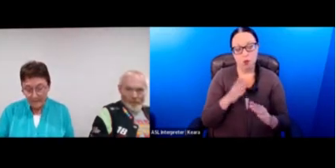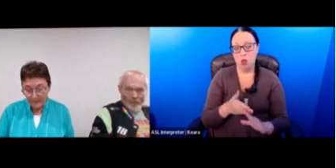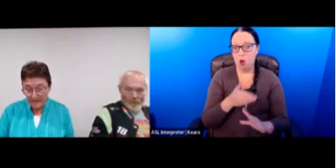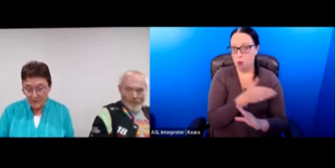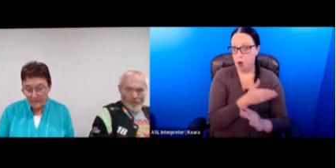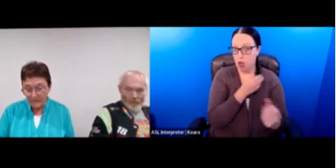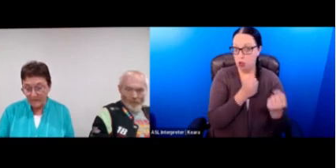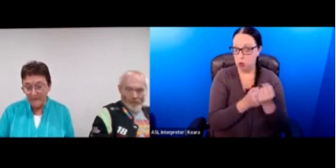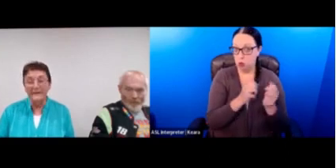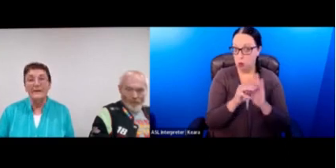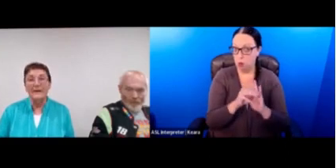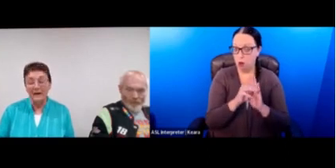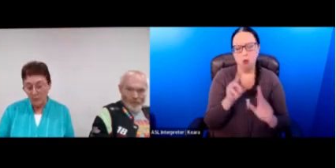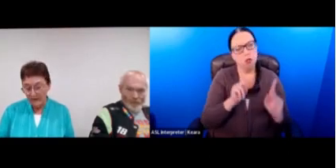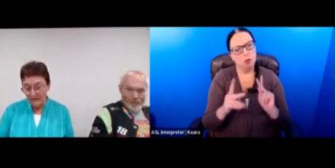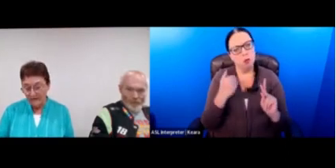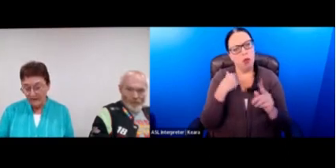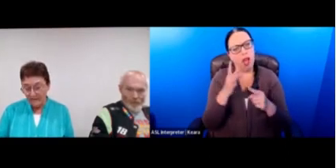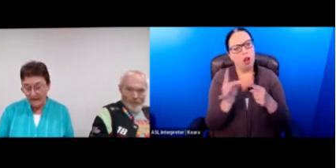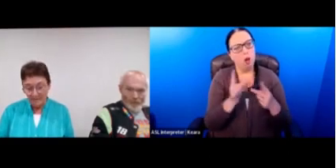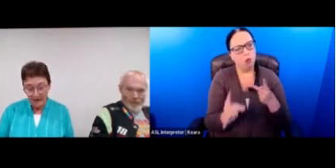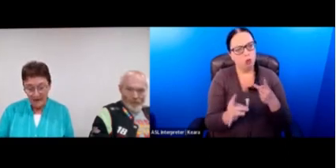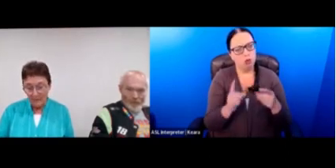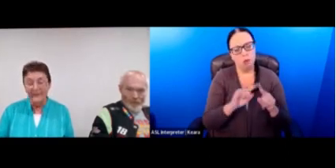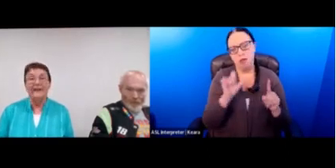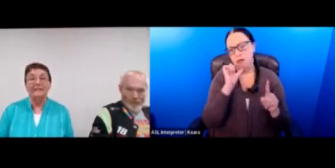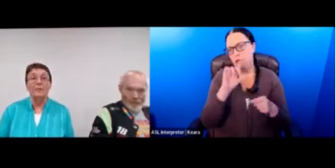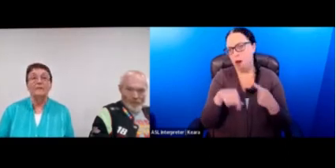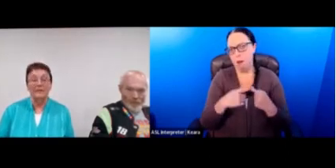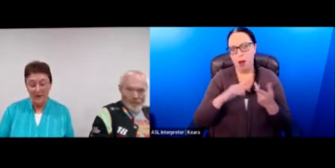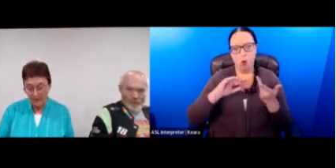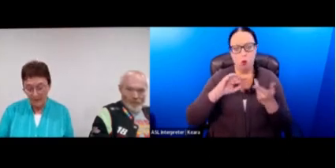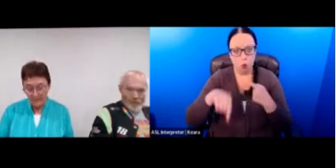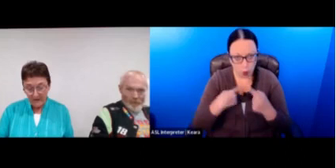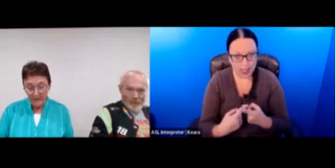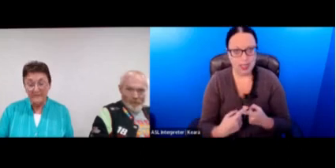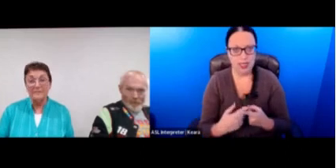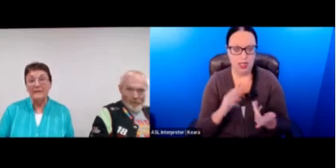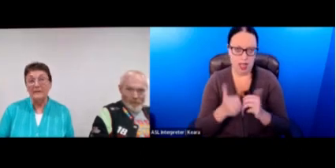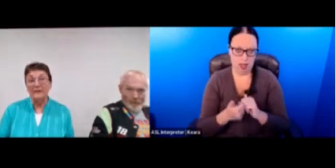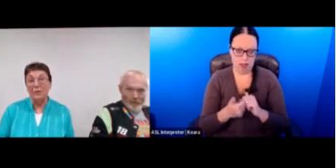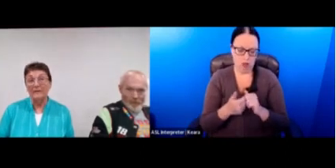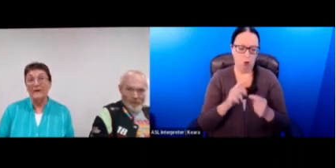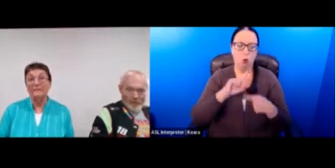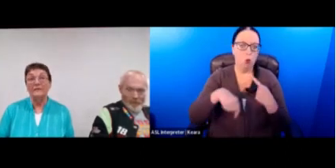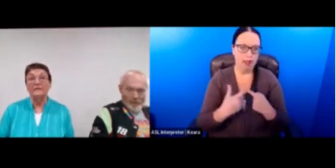people had choice Since but not about when they, when they had supports in their home, it was just basically a one size fits